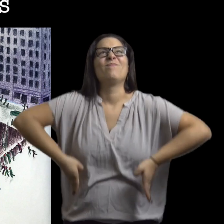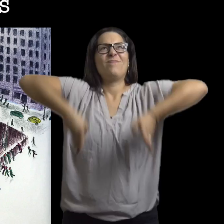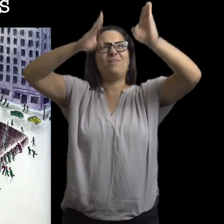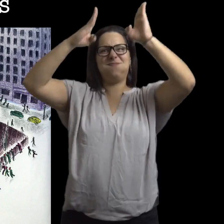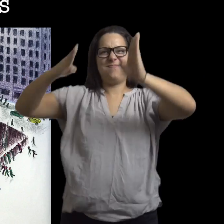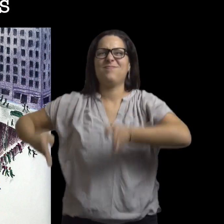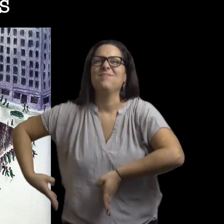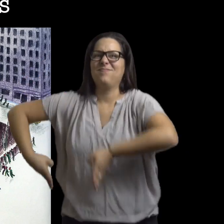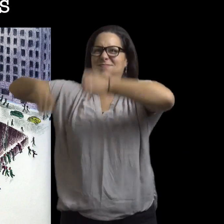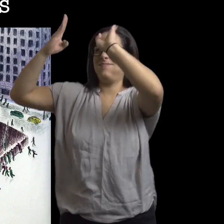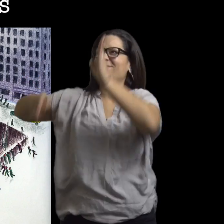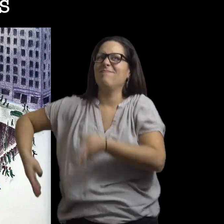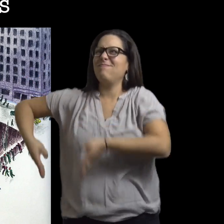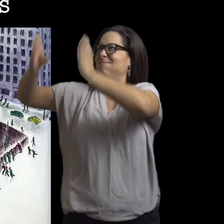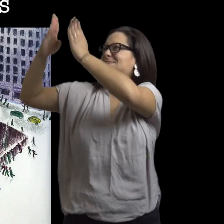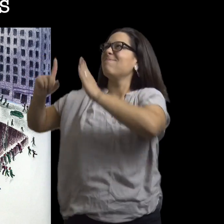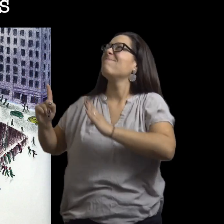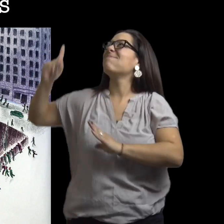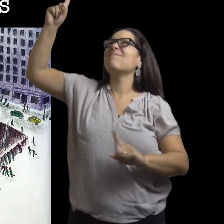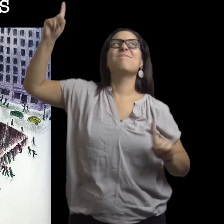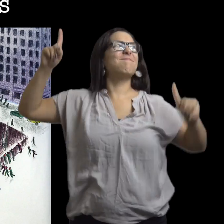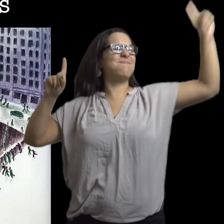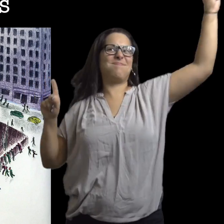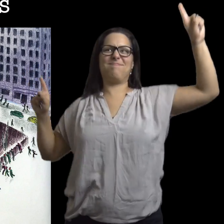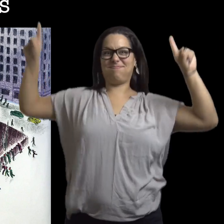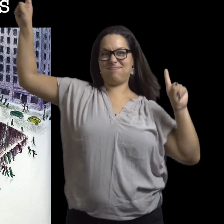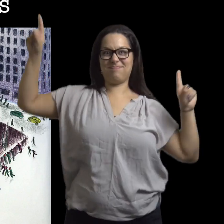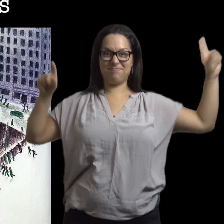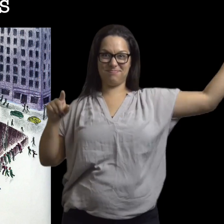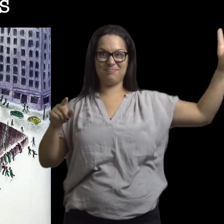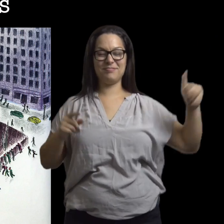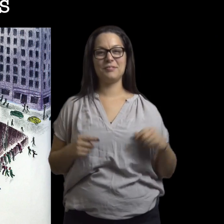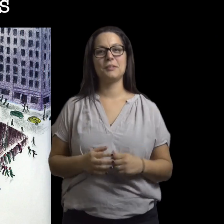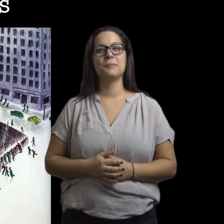They are really tall buildings and they are found in cities.